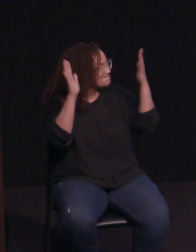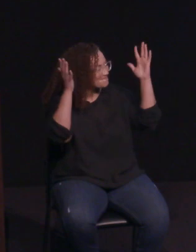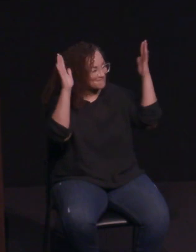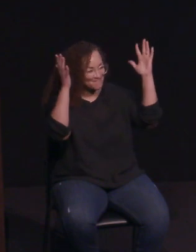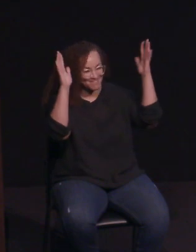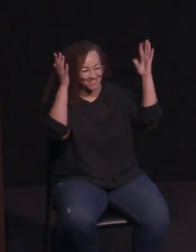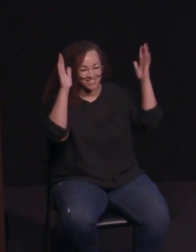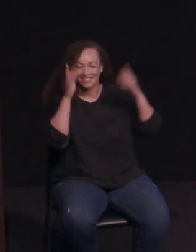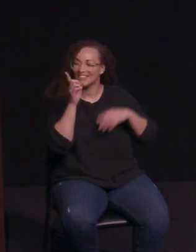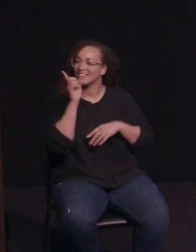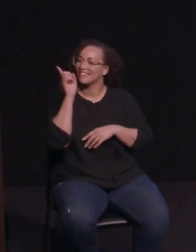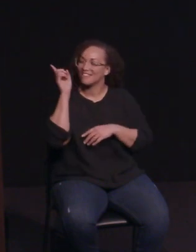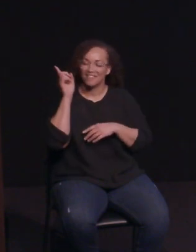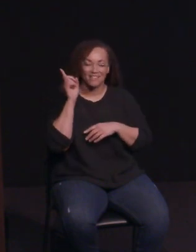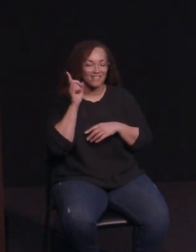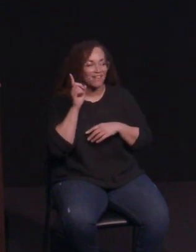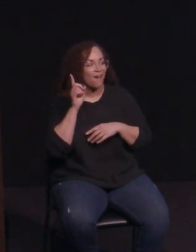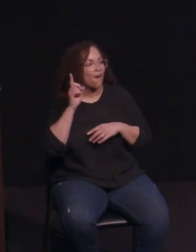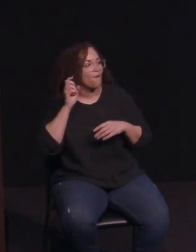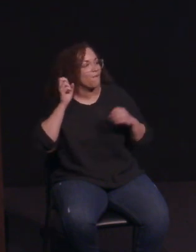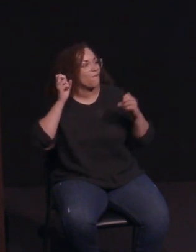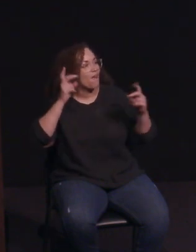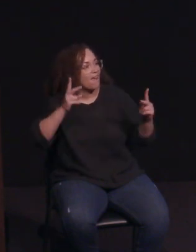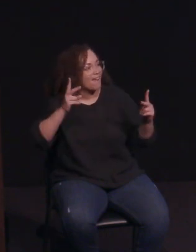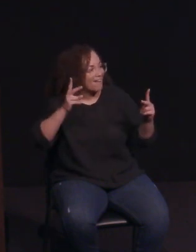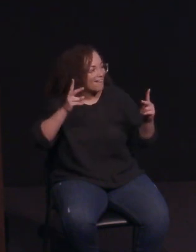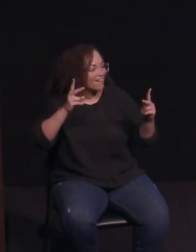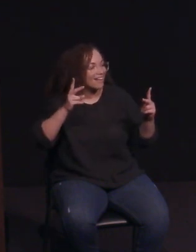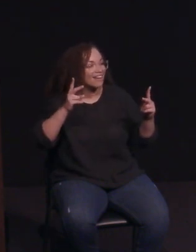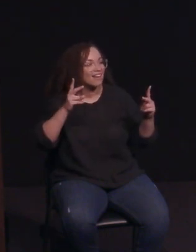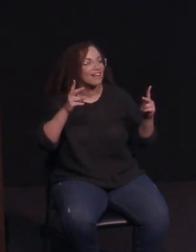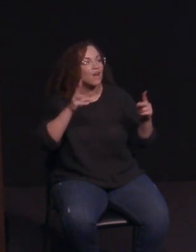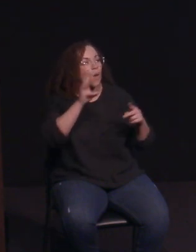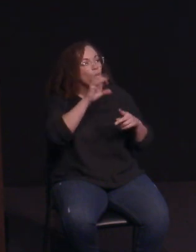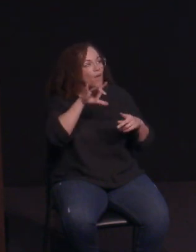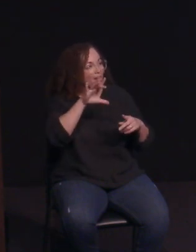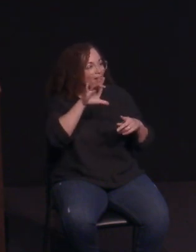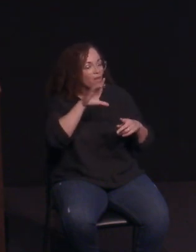Bryant: All right, Will Scott Junior started his life in